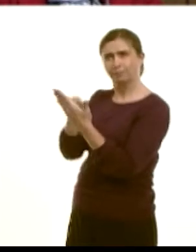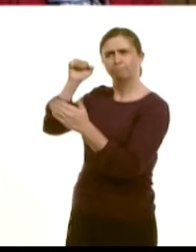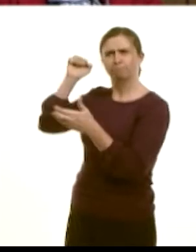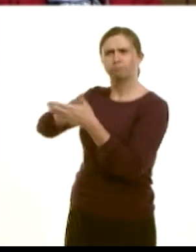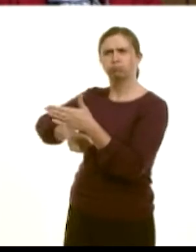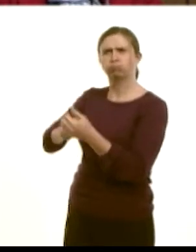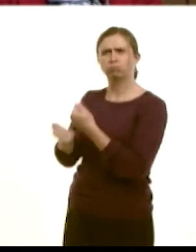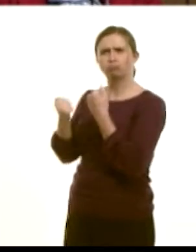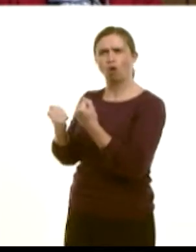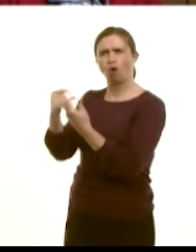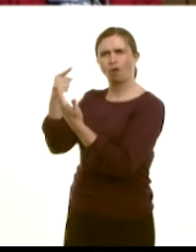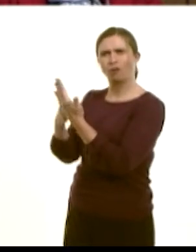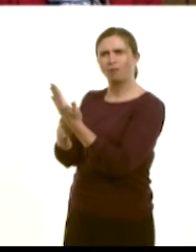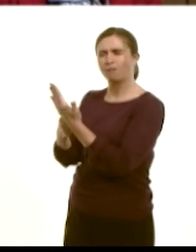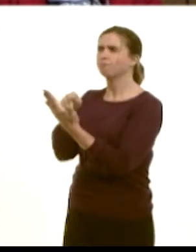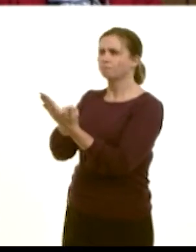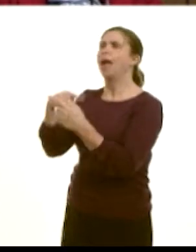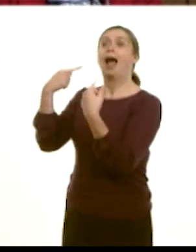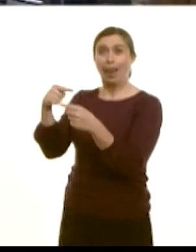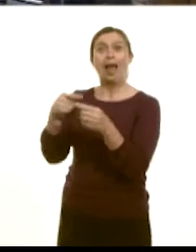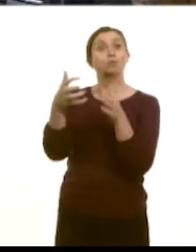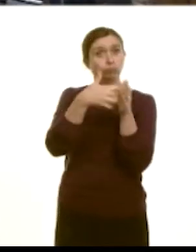of when and where any developments should be considered.